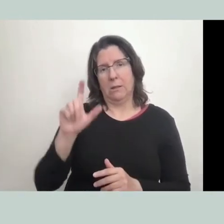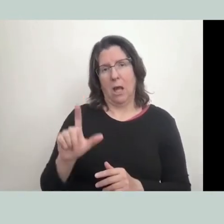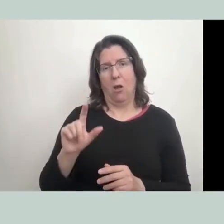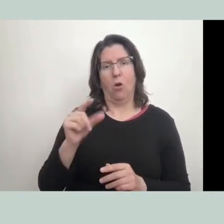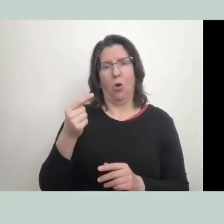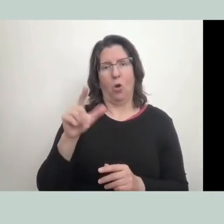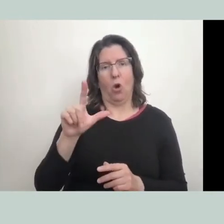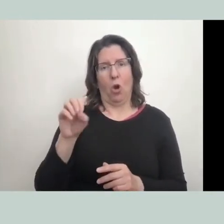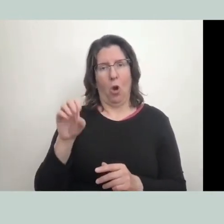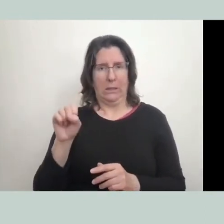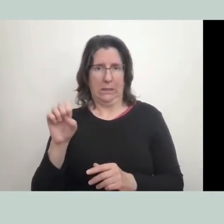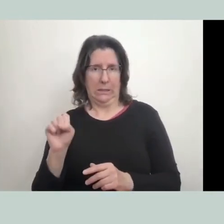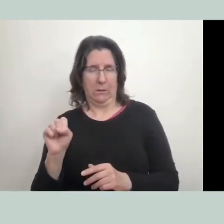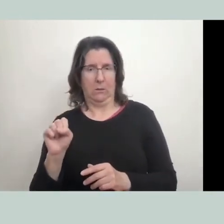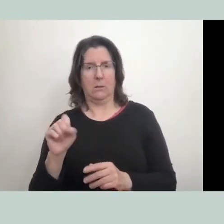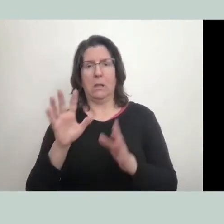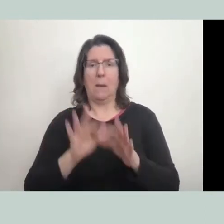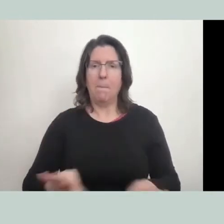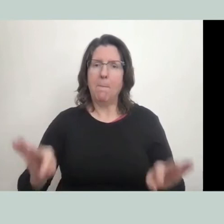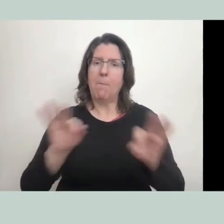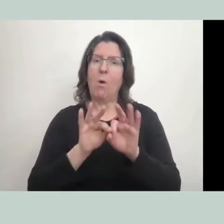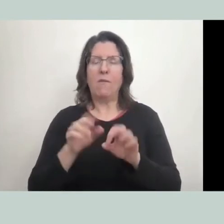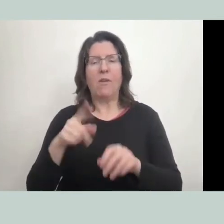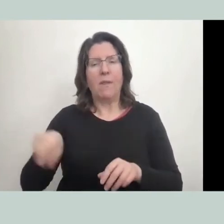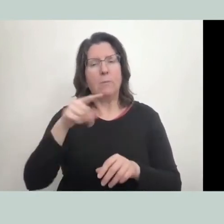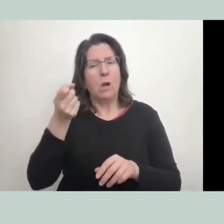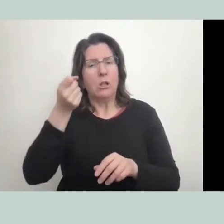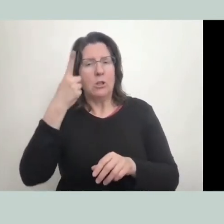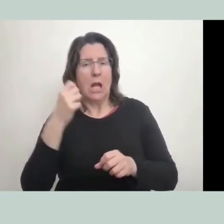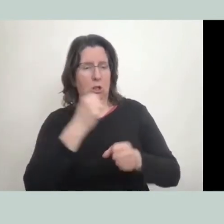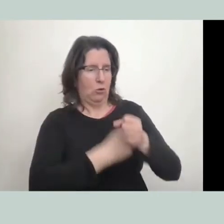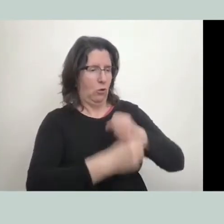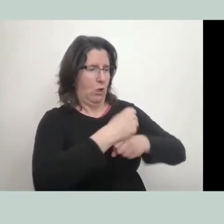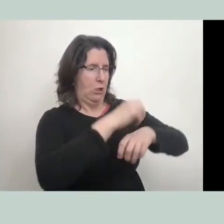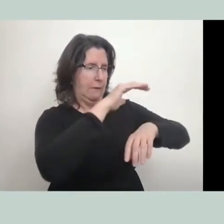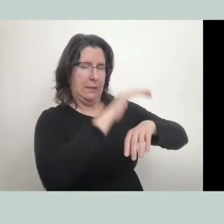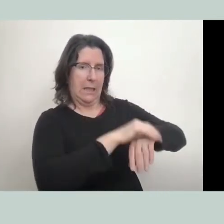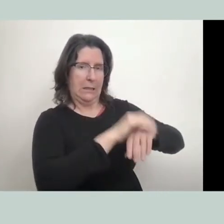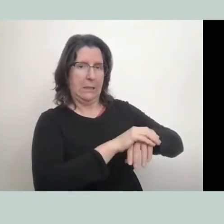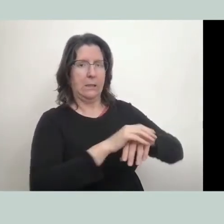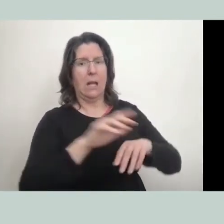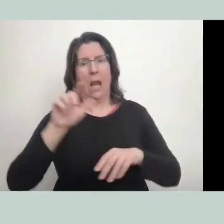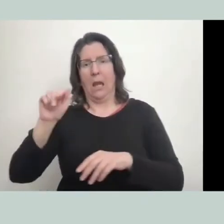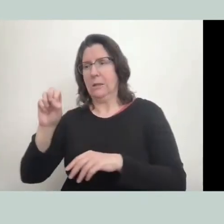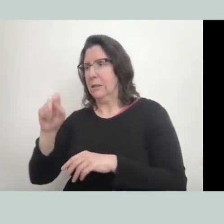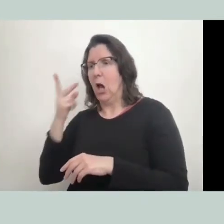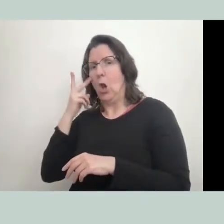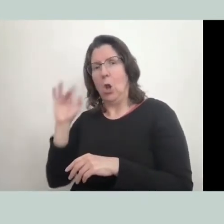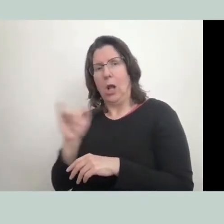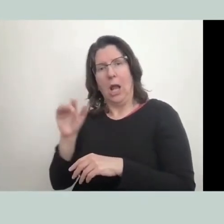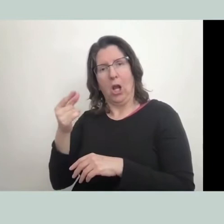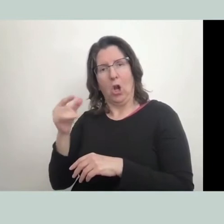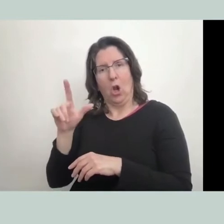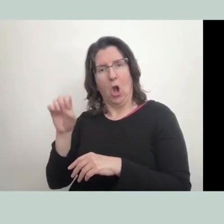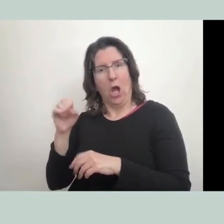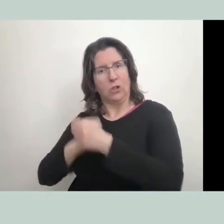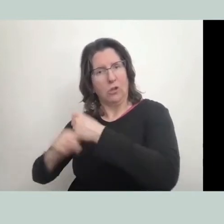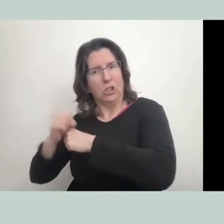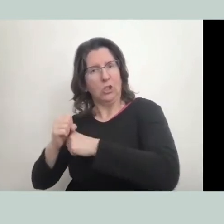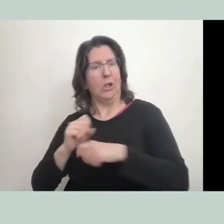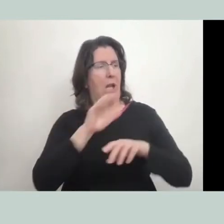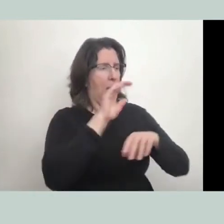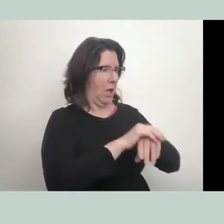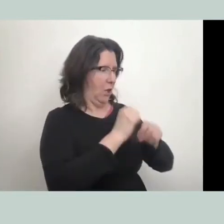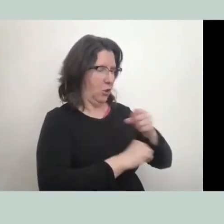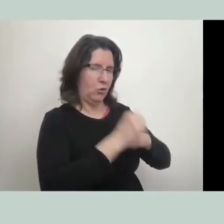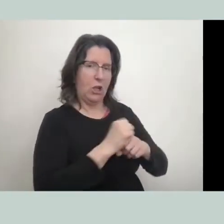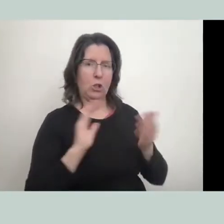I use a lot of ASL glosses. It's important for them to use ASL glosses to assist in 'noticing' English sentence structure.